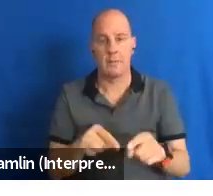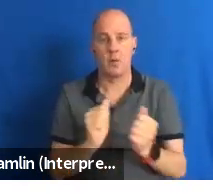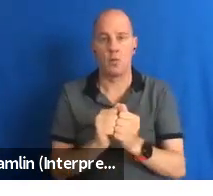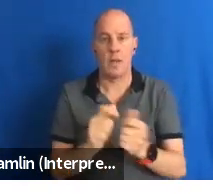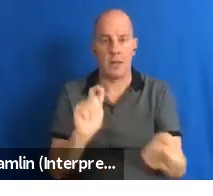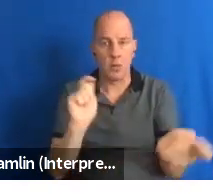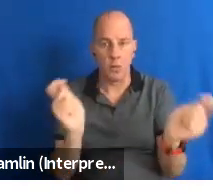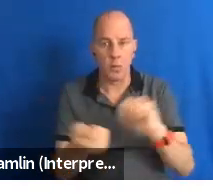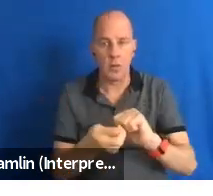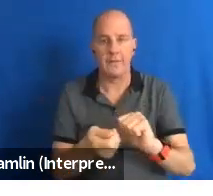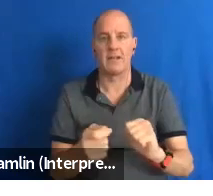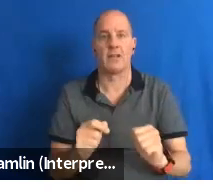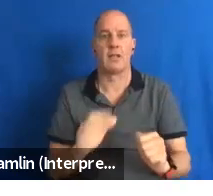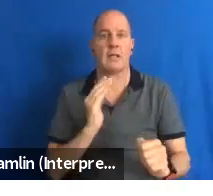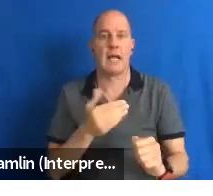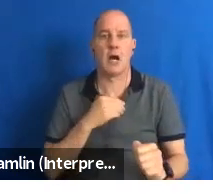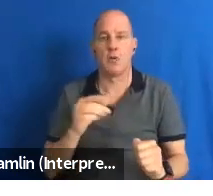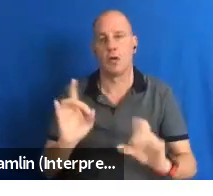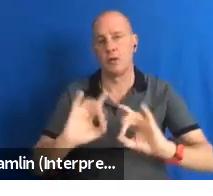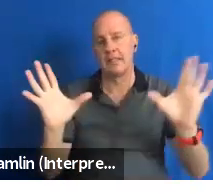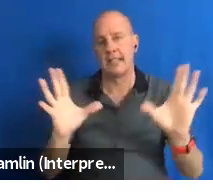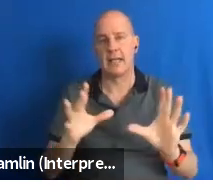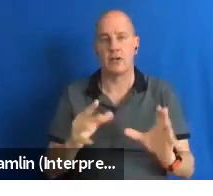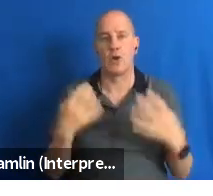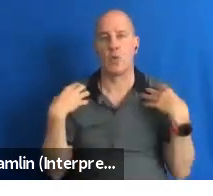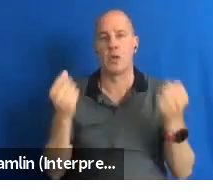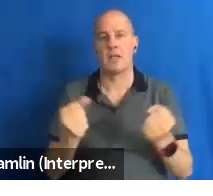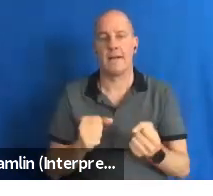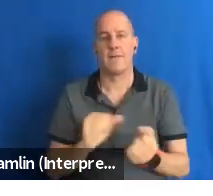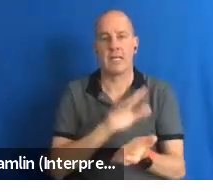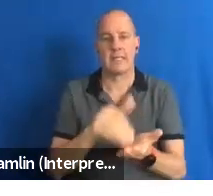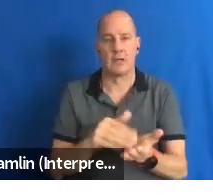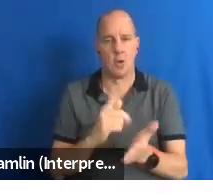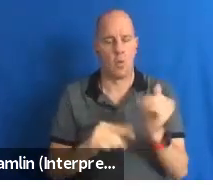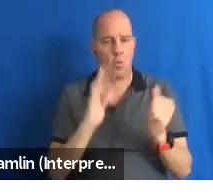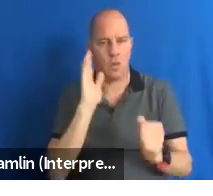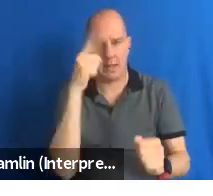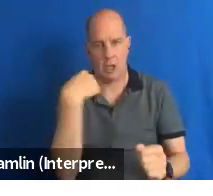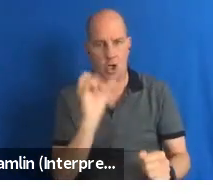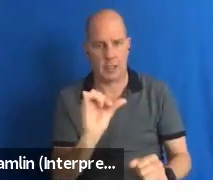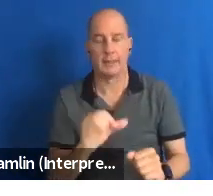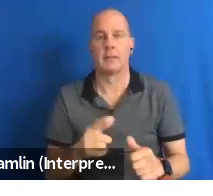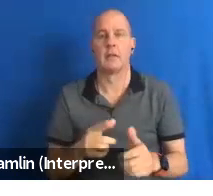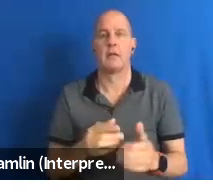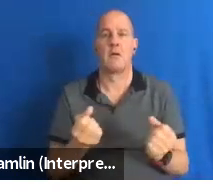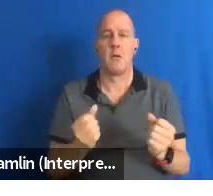what do the disaster recovery centers look like. And throughout all of those discussions,